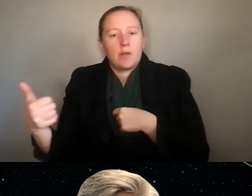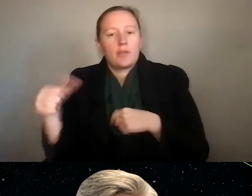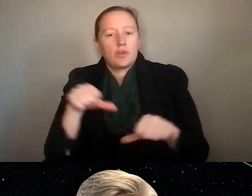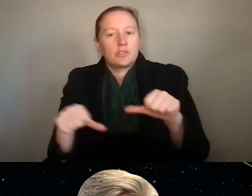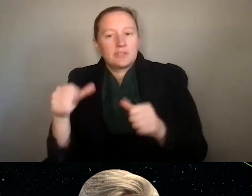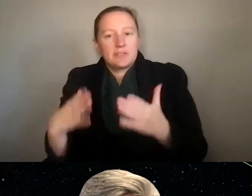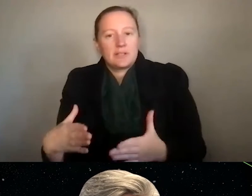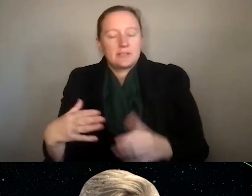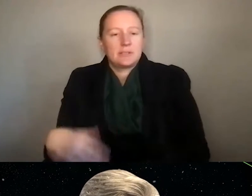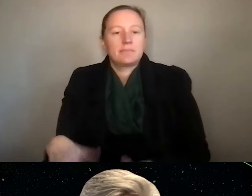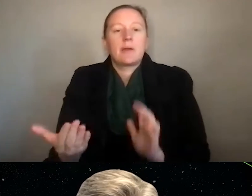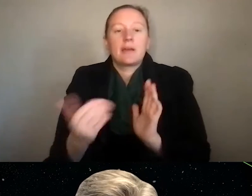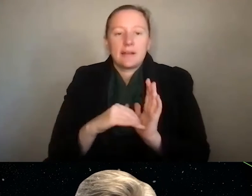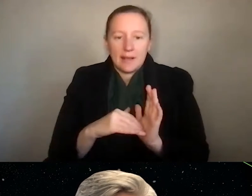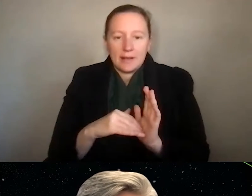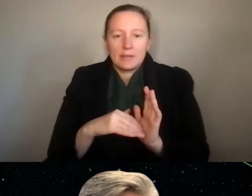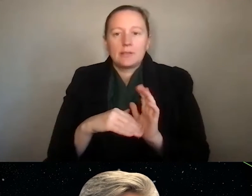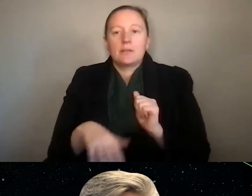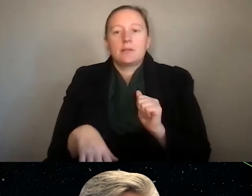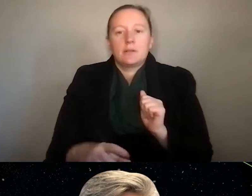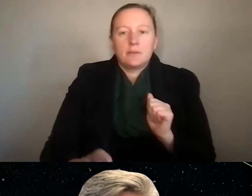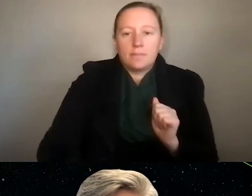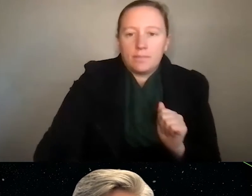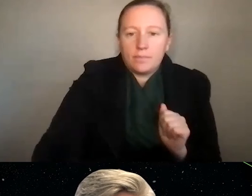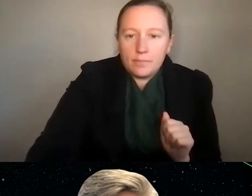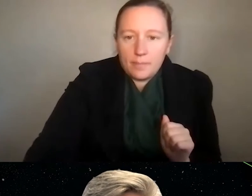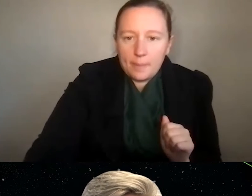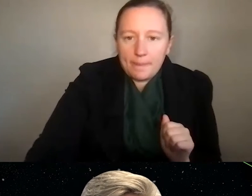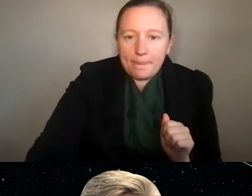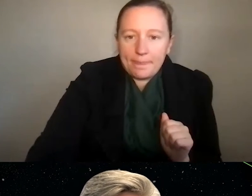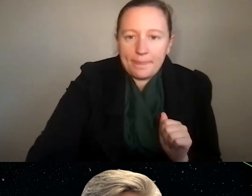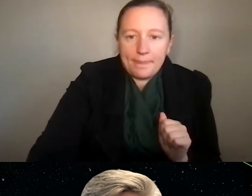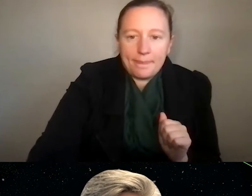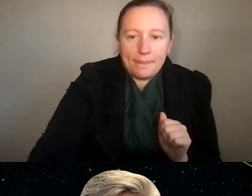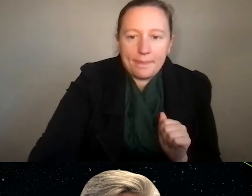Again, we do have